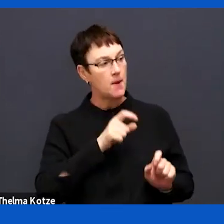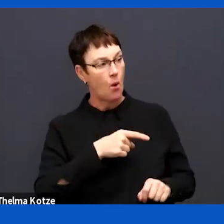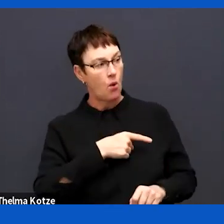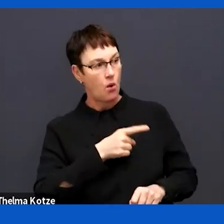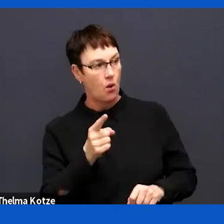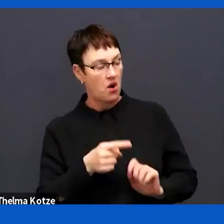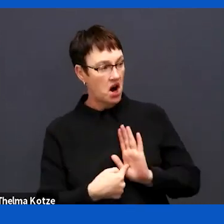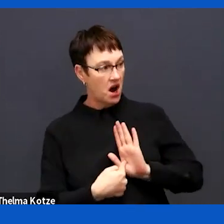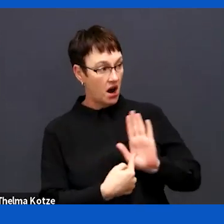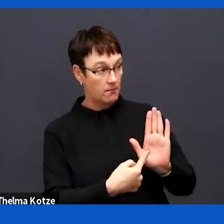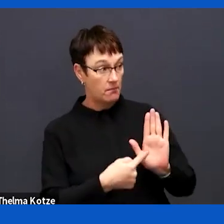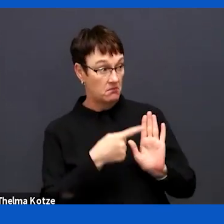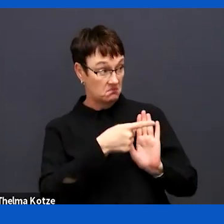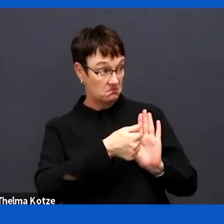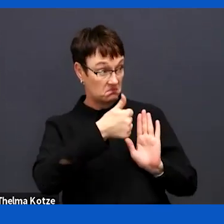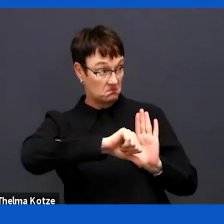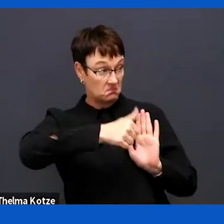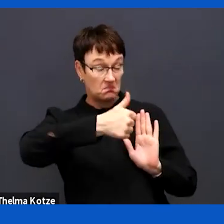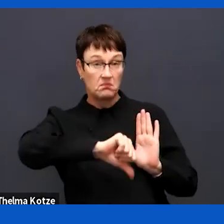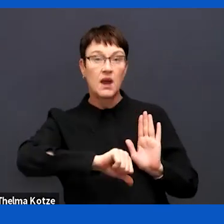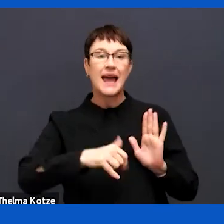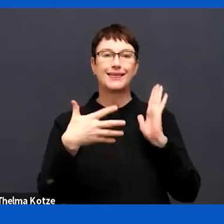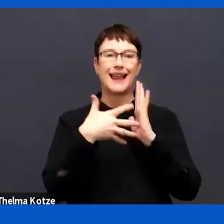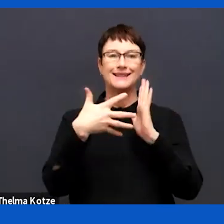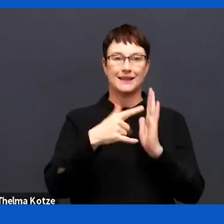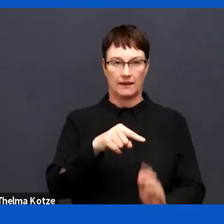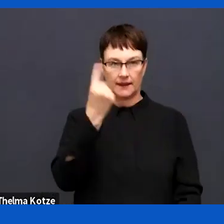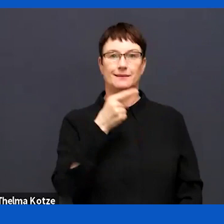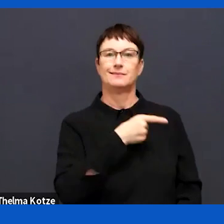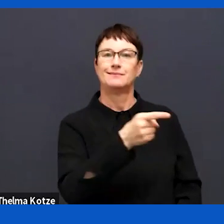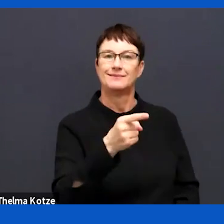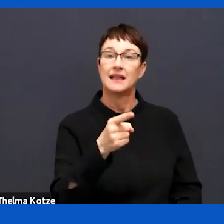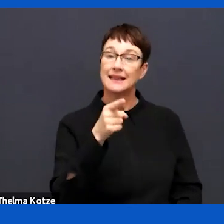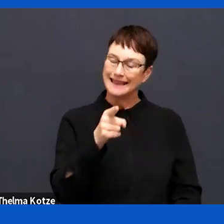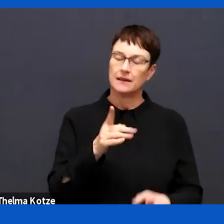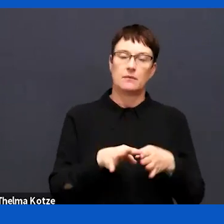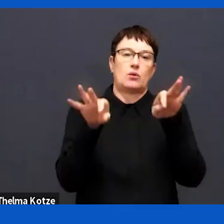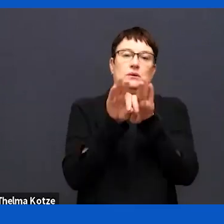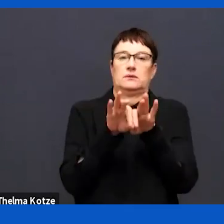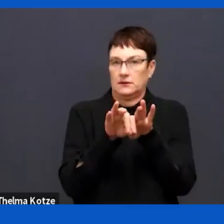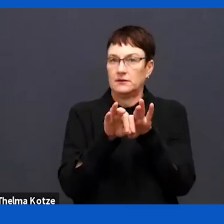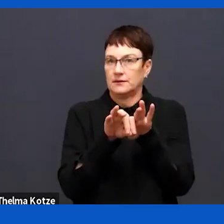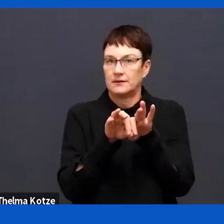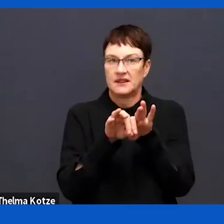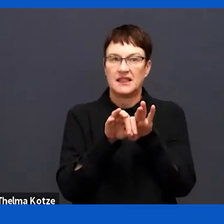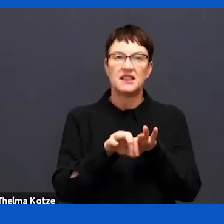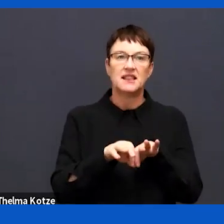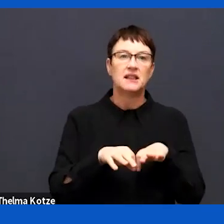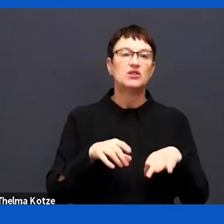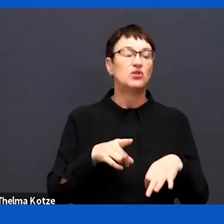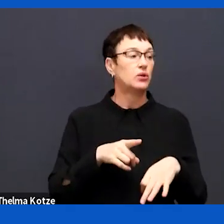somebody is offering to us. That is common sense to be careful and test with users before we adopt